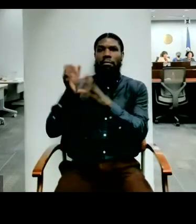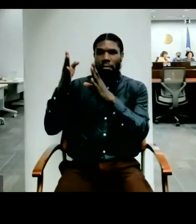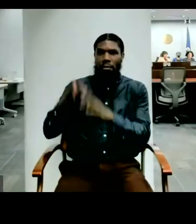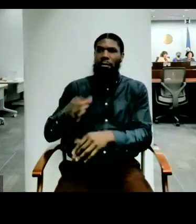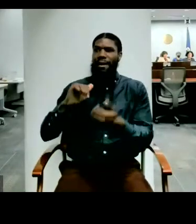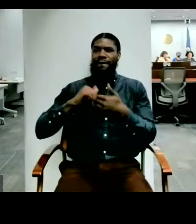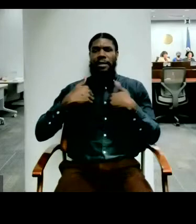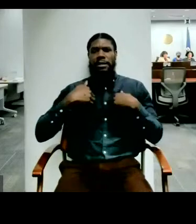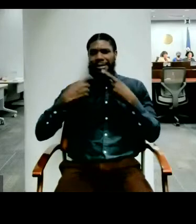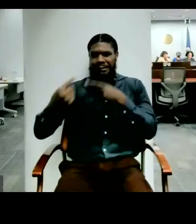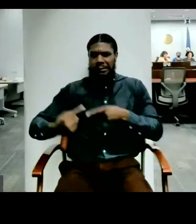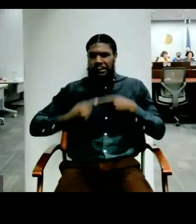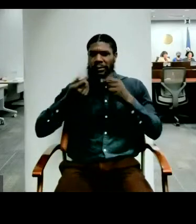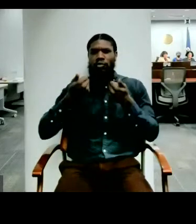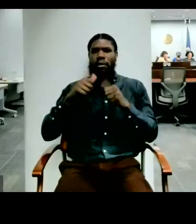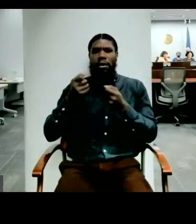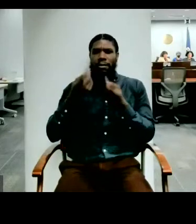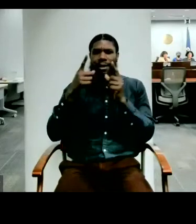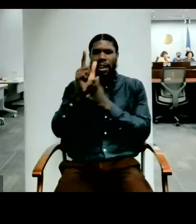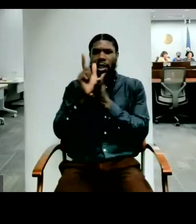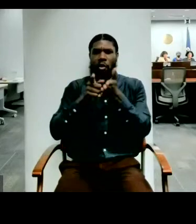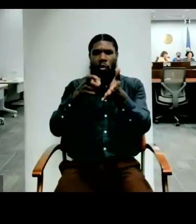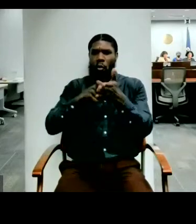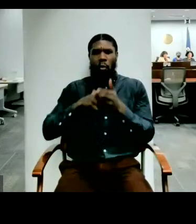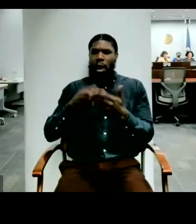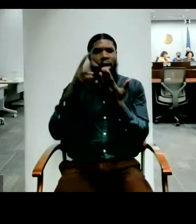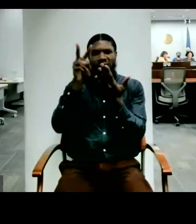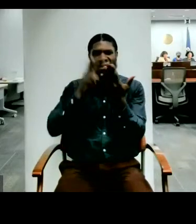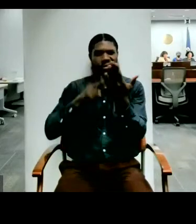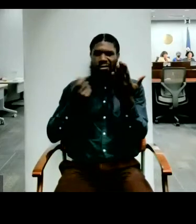what the legal requirement is and where the EEOC could make an input.